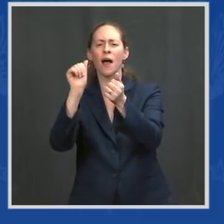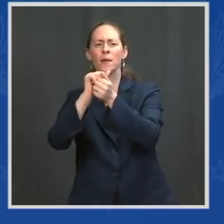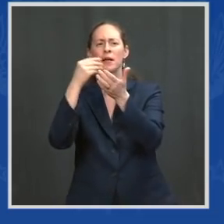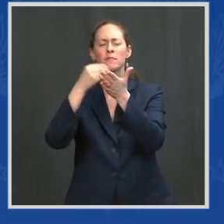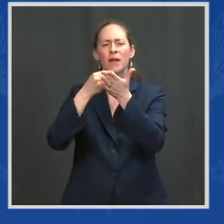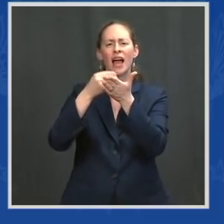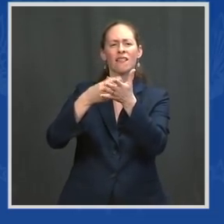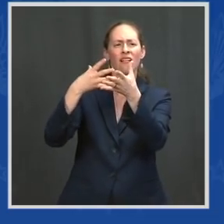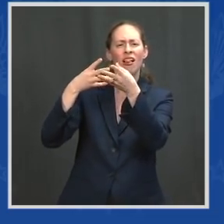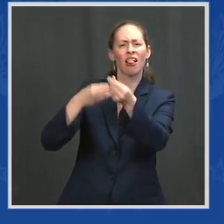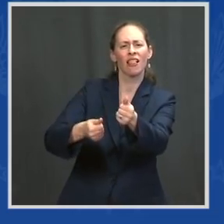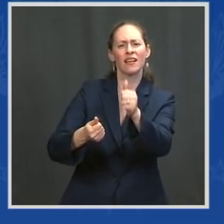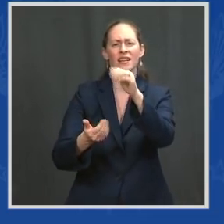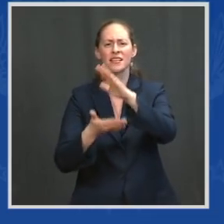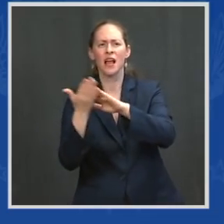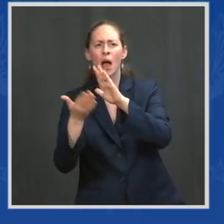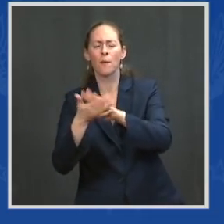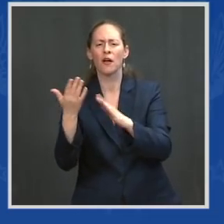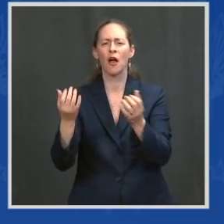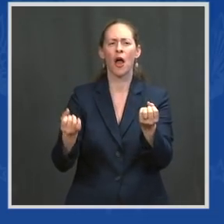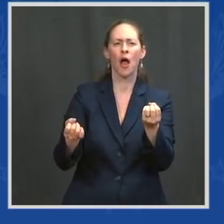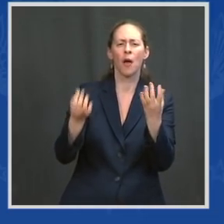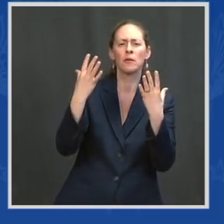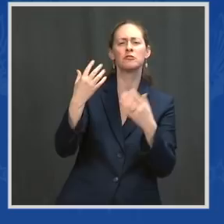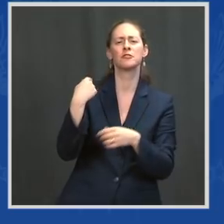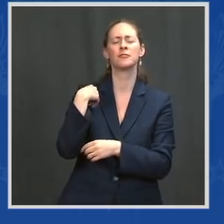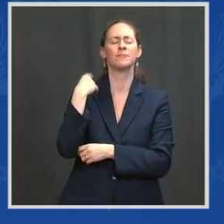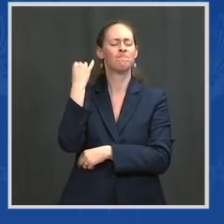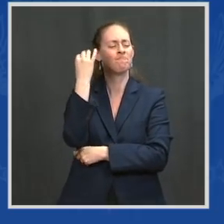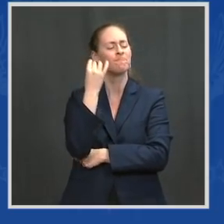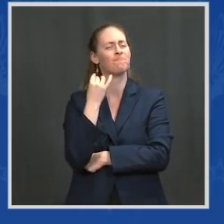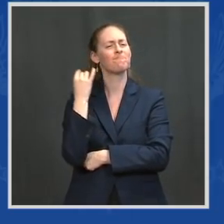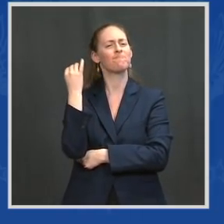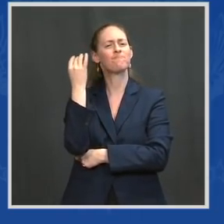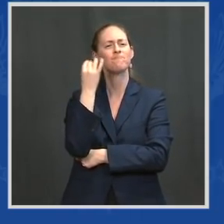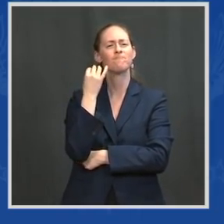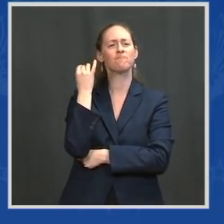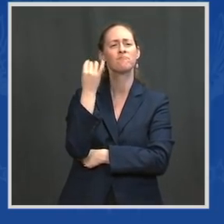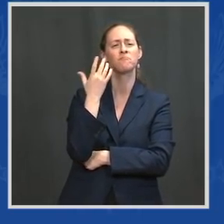I said, "About" -- I said, "A little over $285,000,